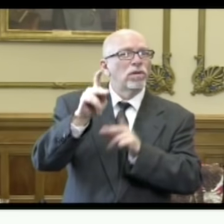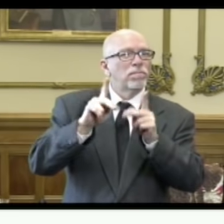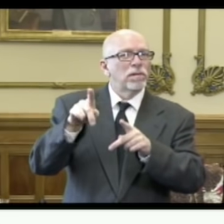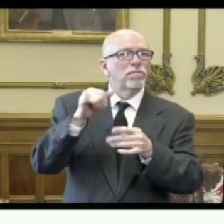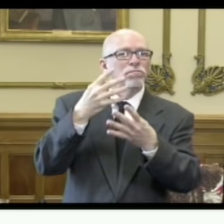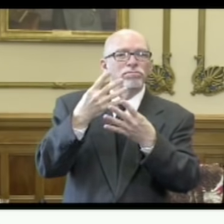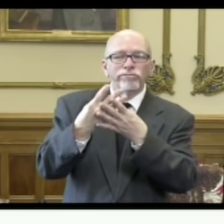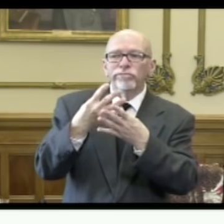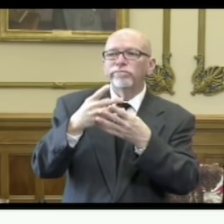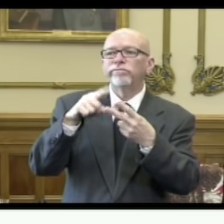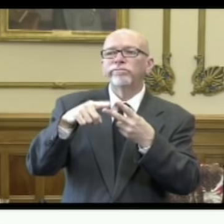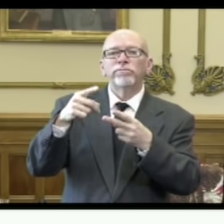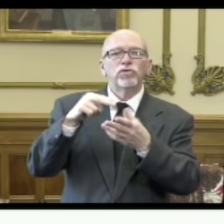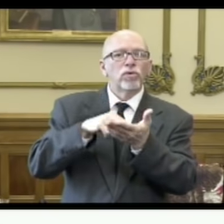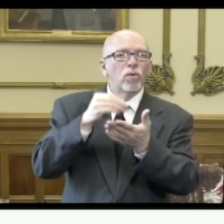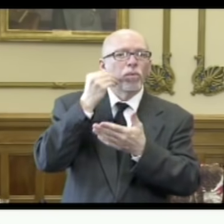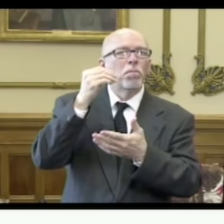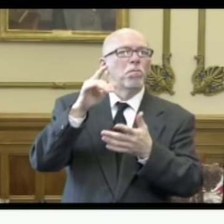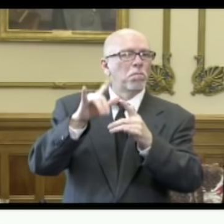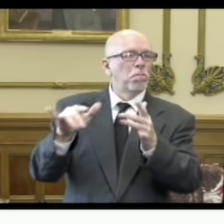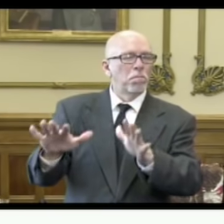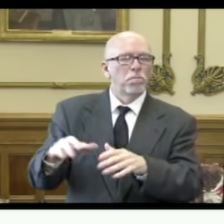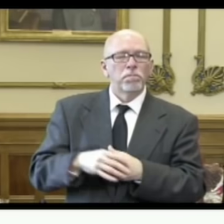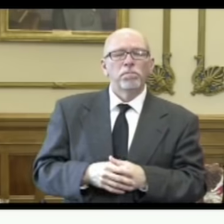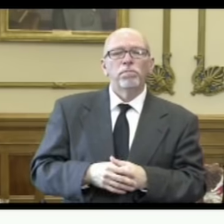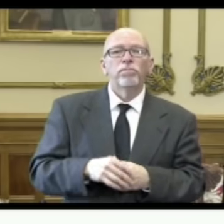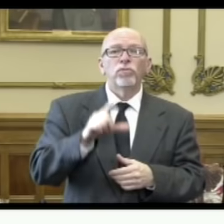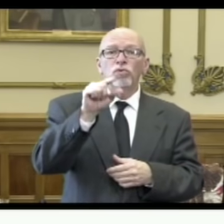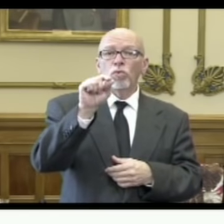WE WILL CONTINUE I SEE IT WILL CONTINUE TO FOCUS ON THOSE TARGETED AREAS INCLUDING